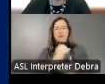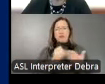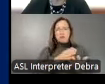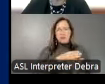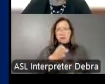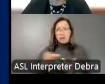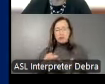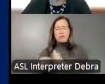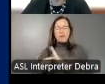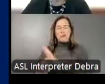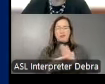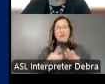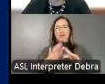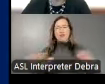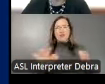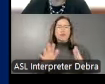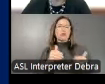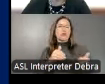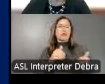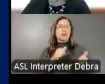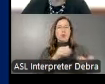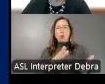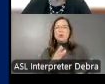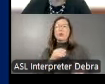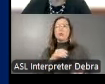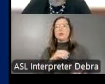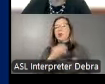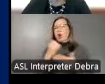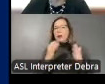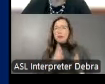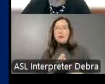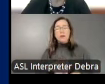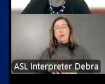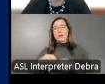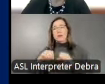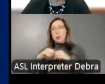an array of ways that artists and cultural organizations contribute to health initiatives,